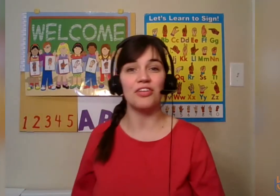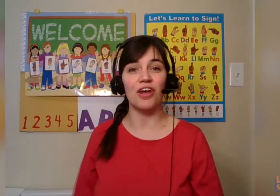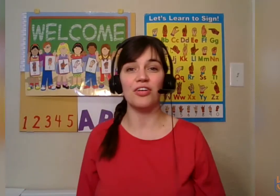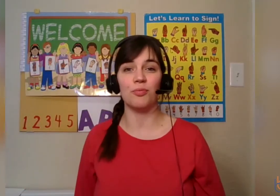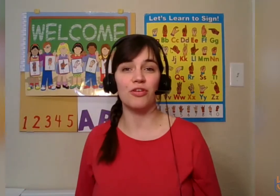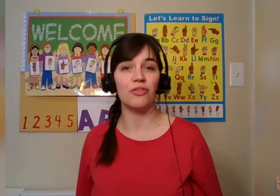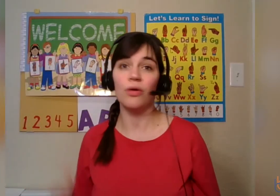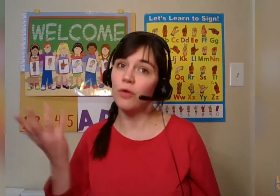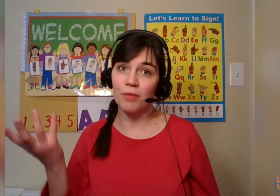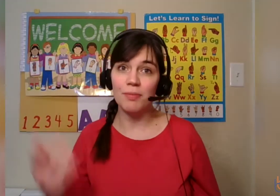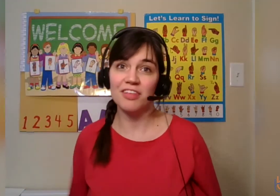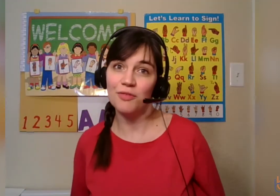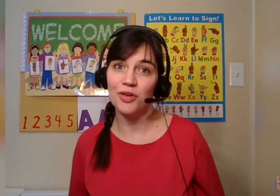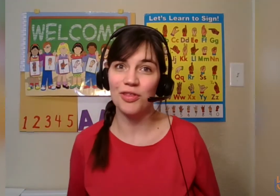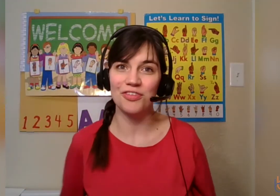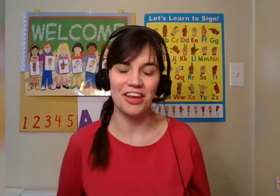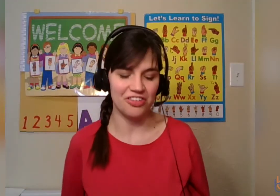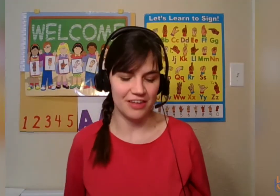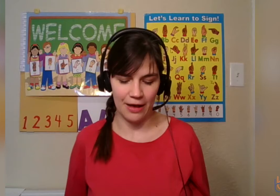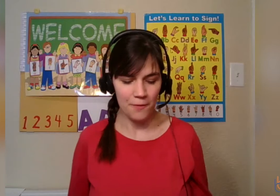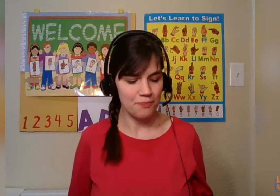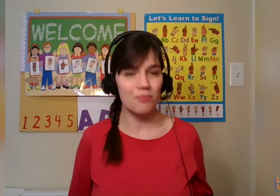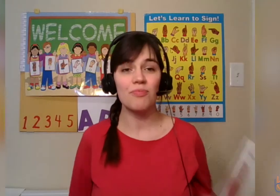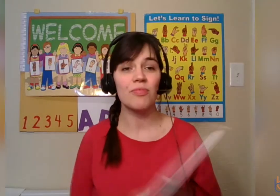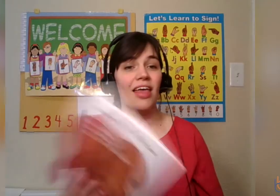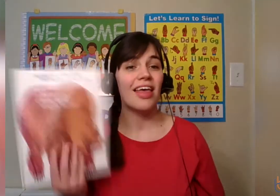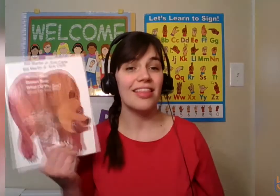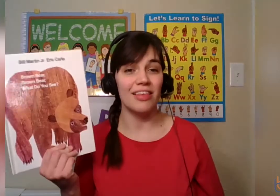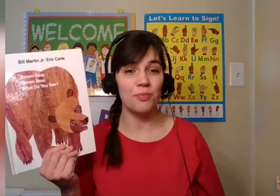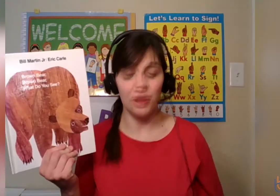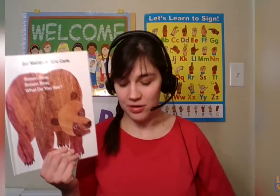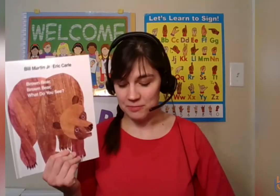kindergarten or preschool, or maybe some of you are those ages now, this book and